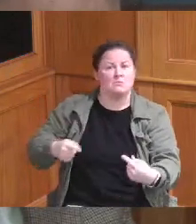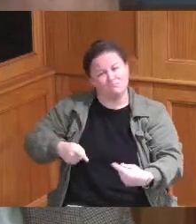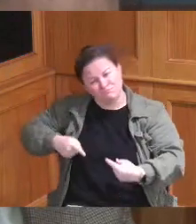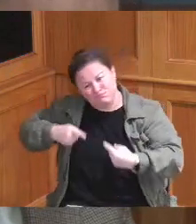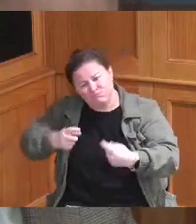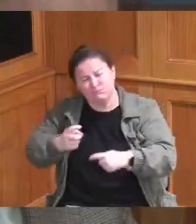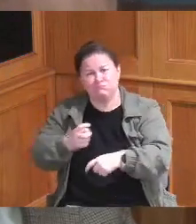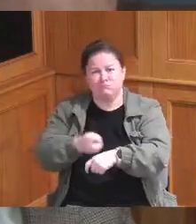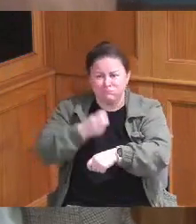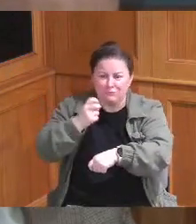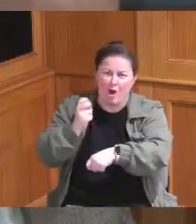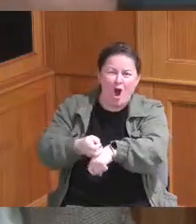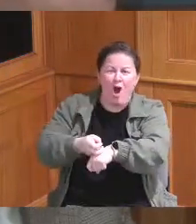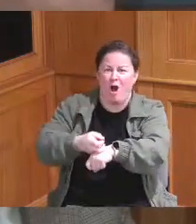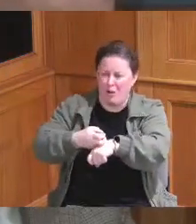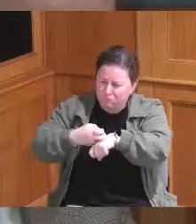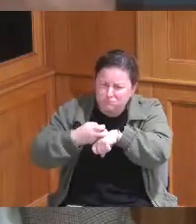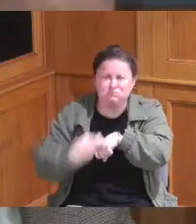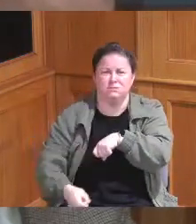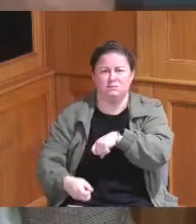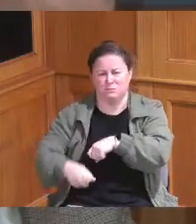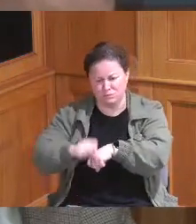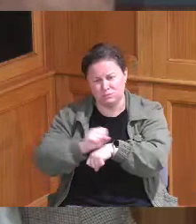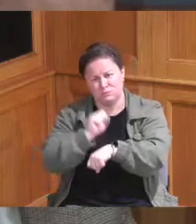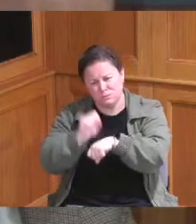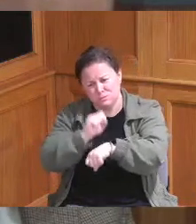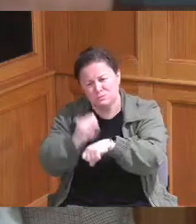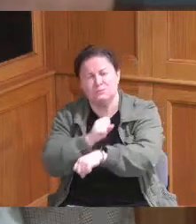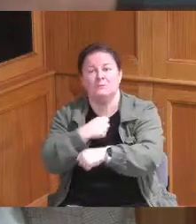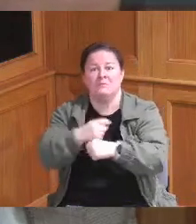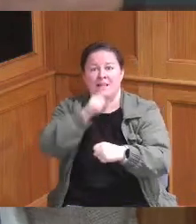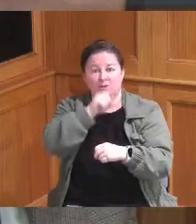try to inform citizens and make sure people are as safe as possible so thank you for that